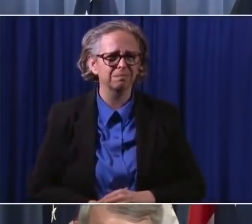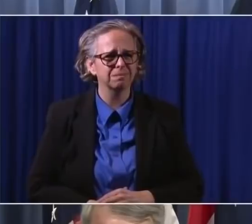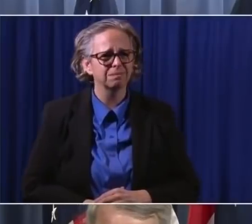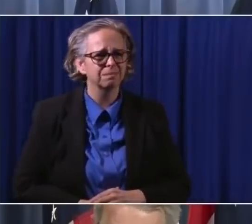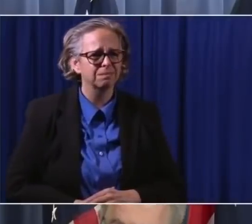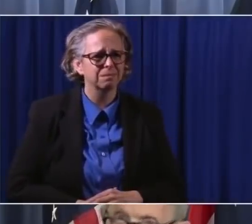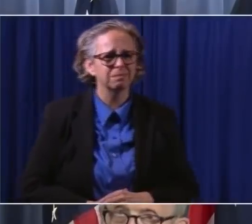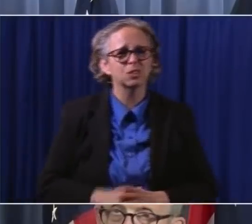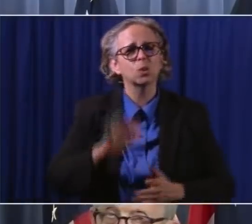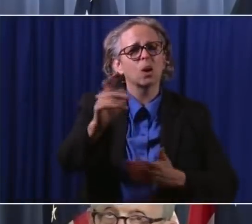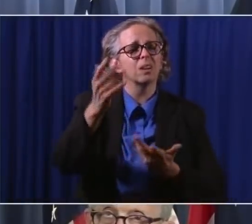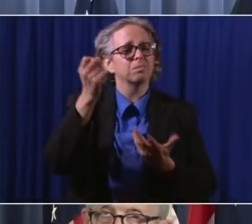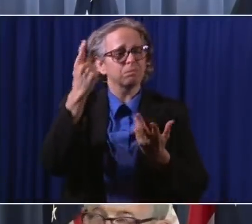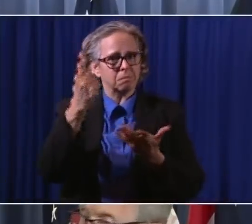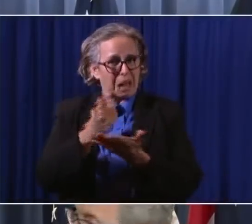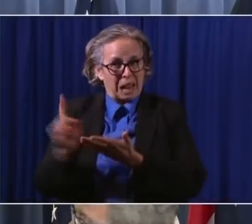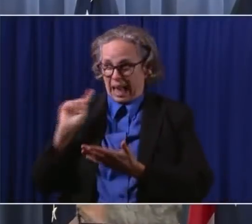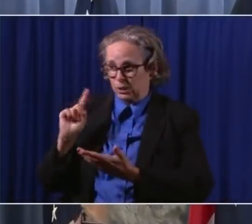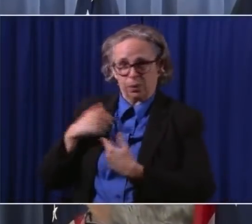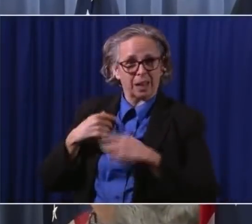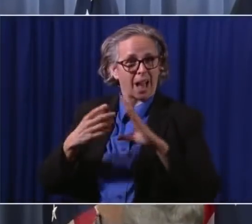CONCERN AS WE TALKED ABOUT LAST